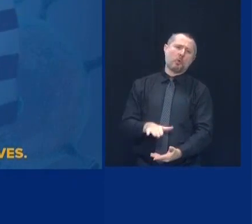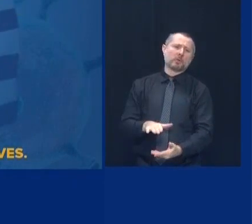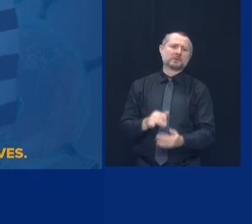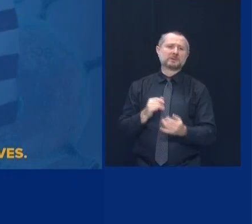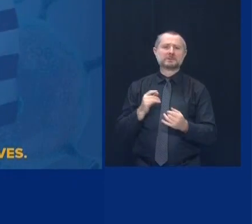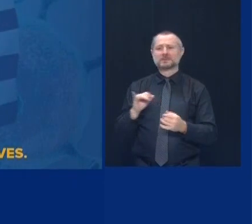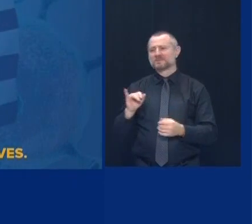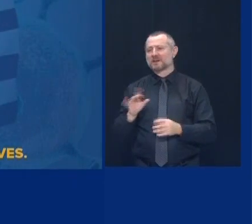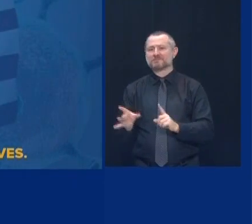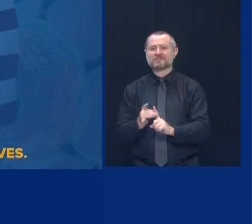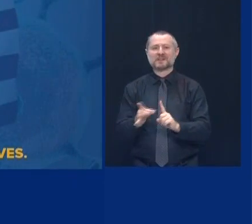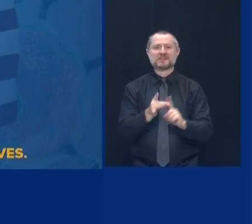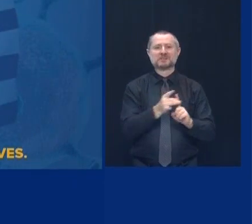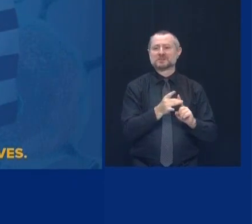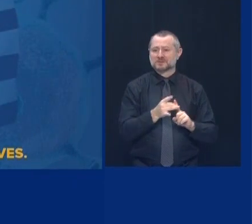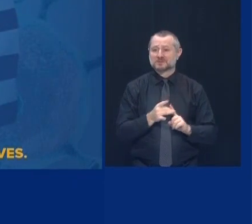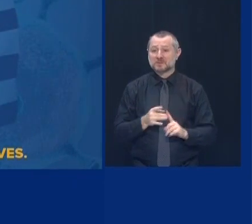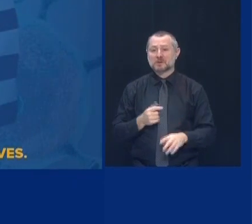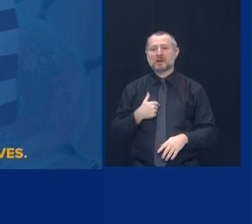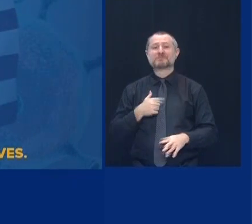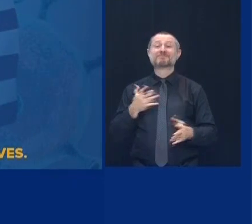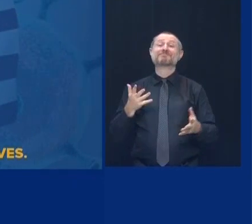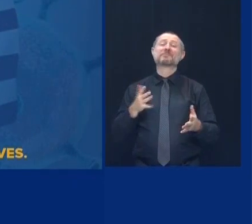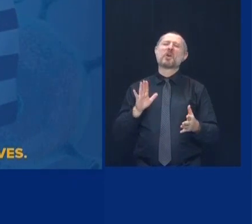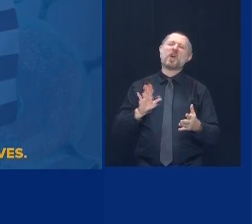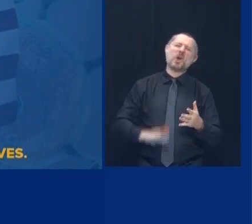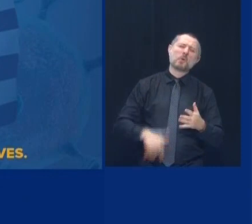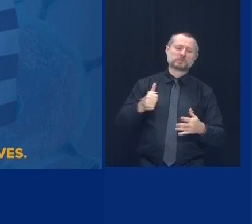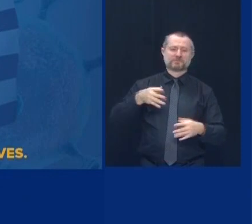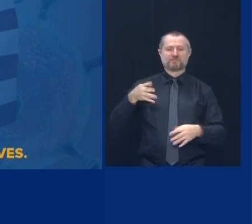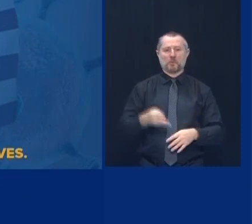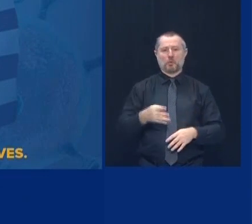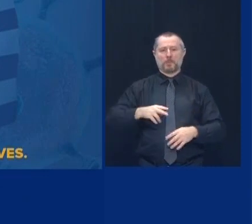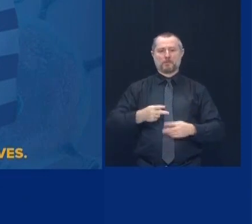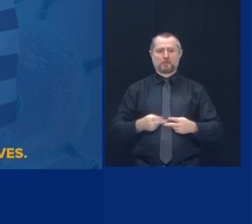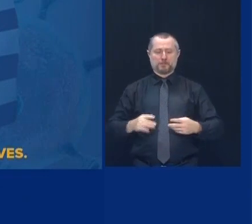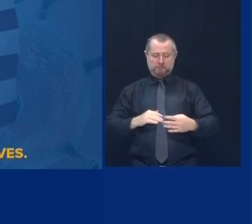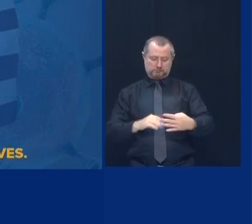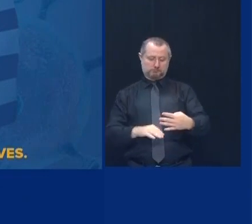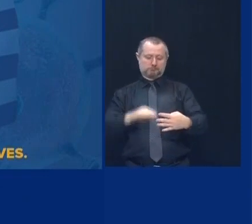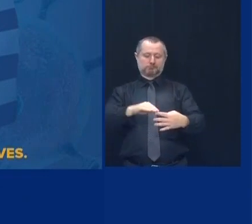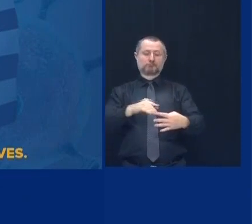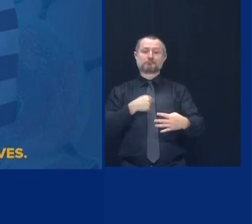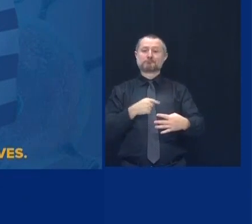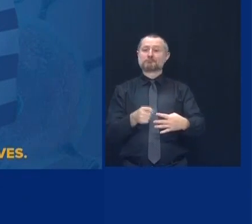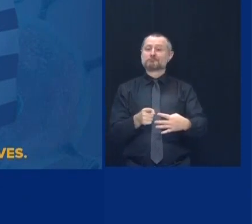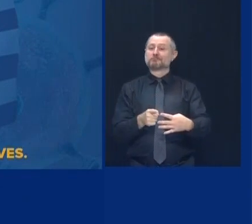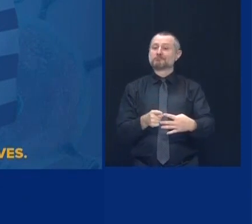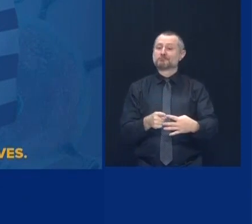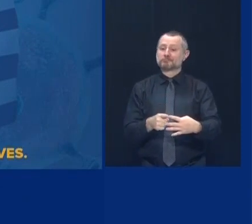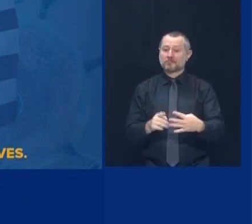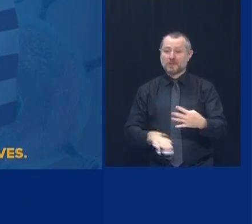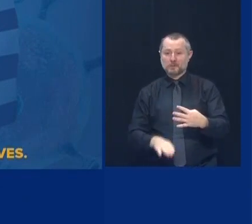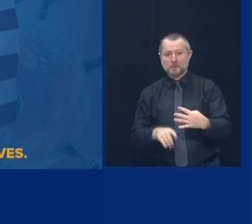IT IS BECAUSE NEW YORK STATES OVERALL INFECTION RATE IS+ SO e1xD LOW.